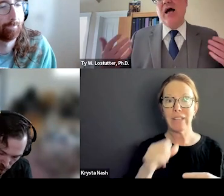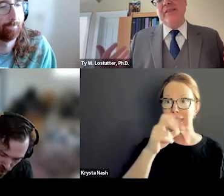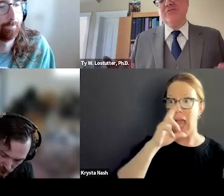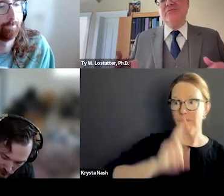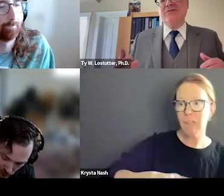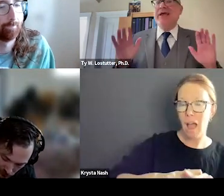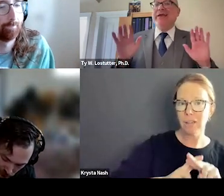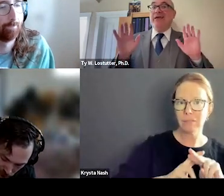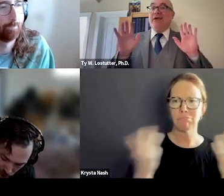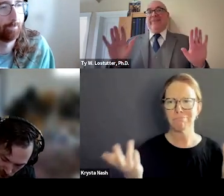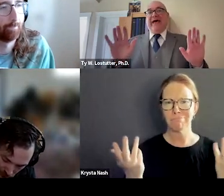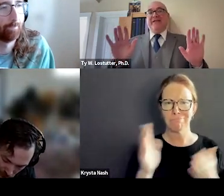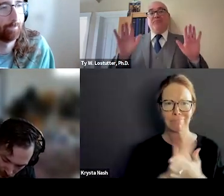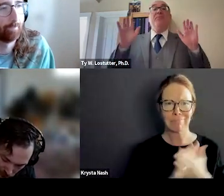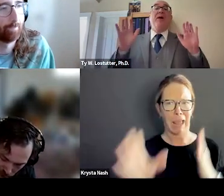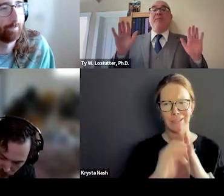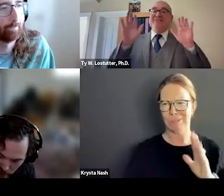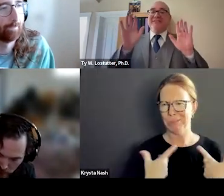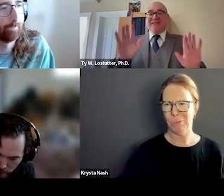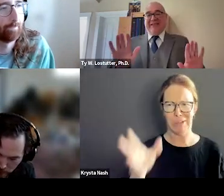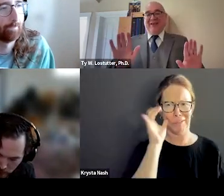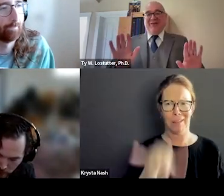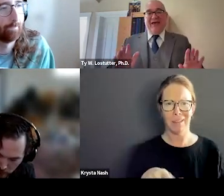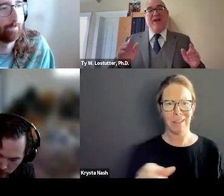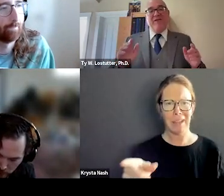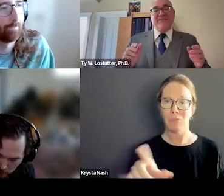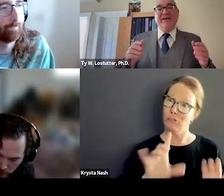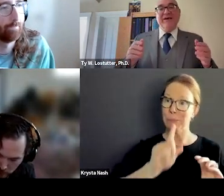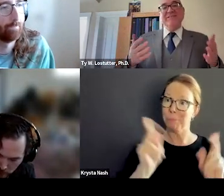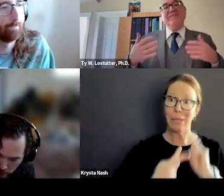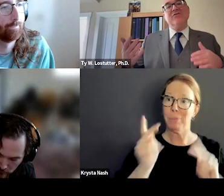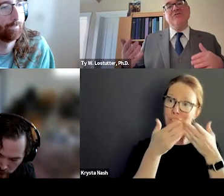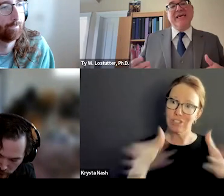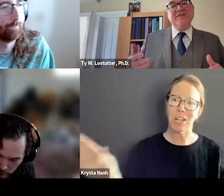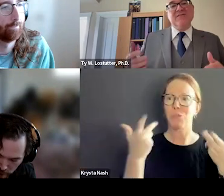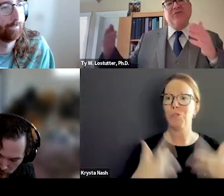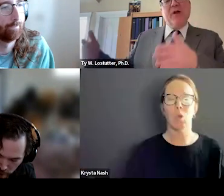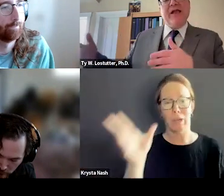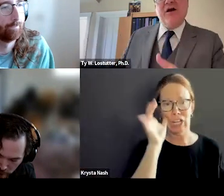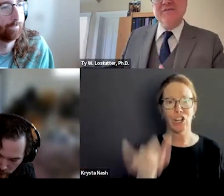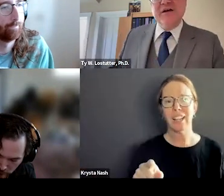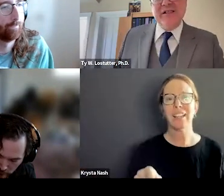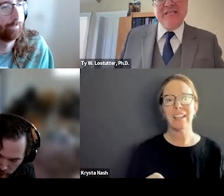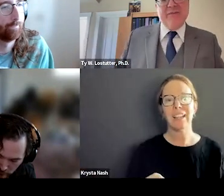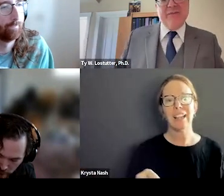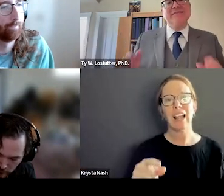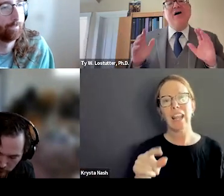College students don't like hearing that the population doesn't like hearing that. Matter of fact, this is the olden days of like direct cards on college campuses.